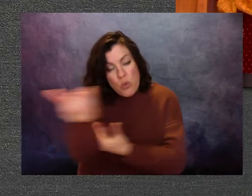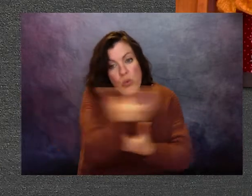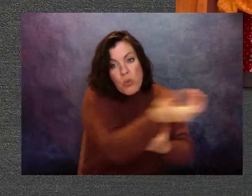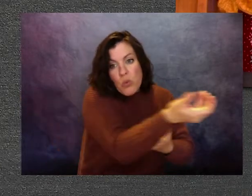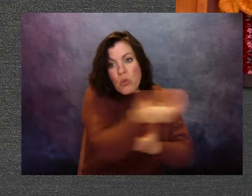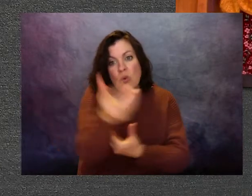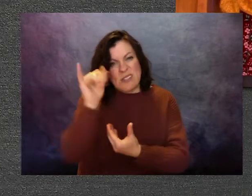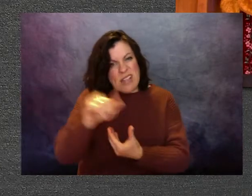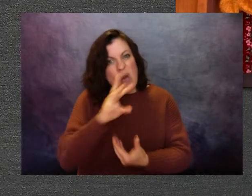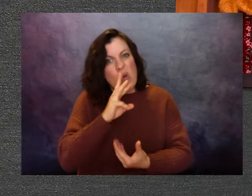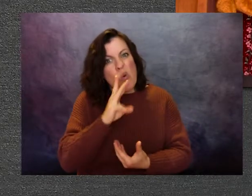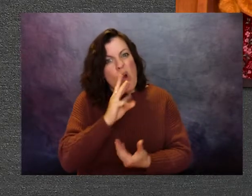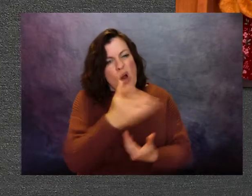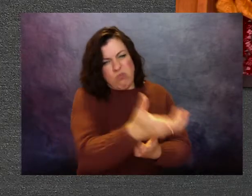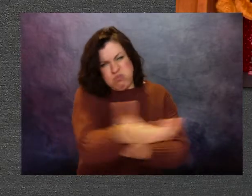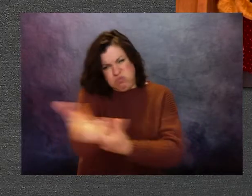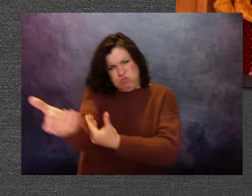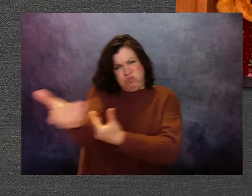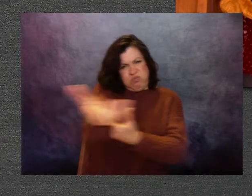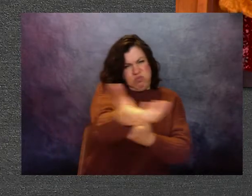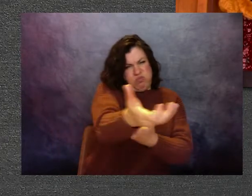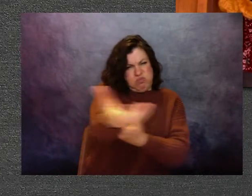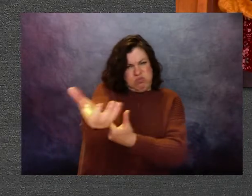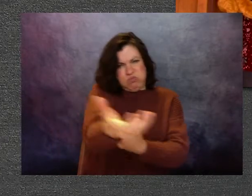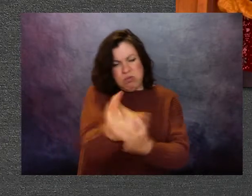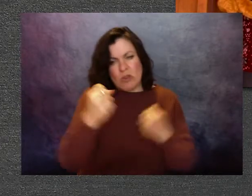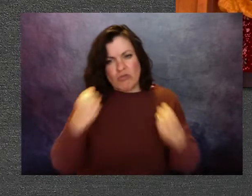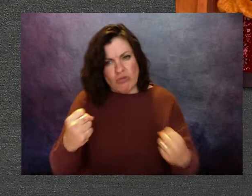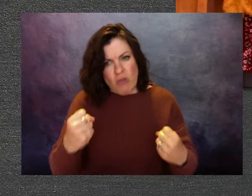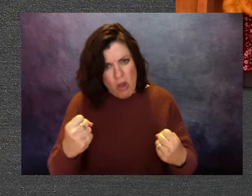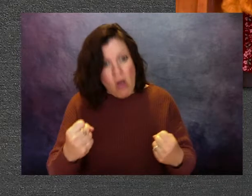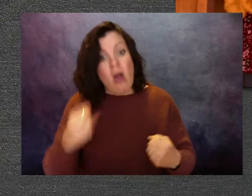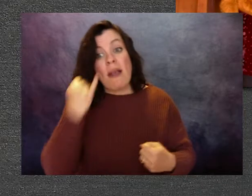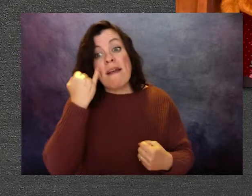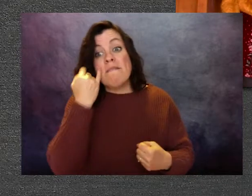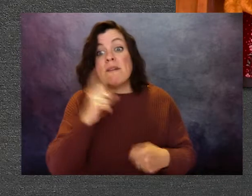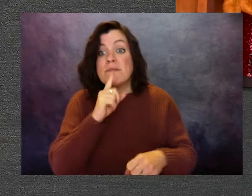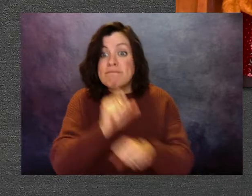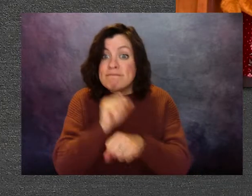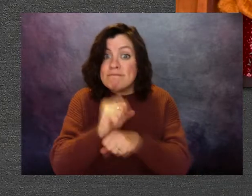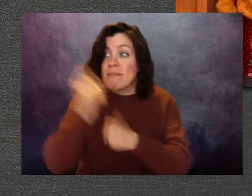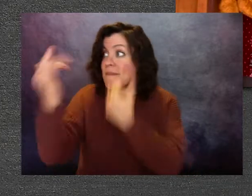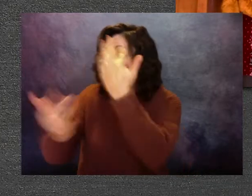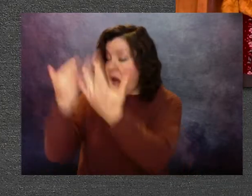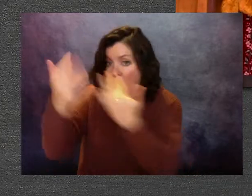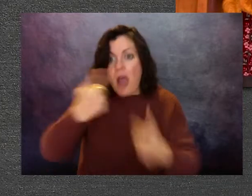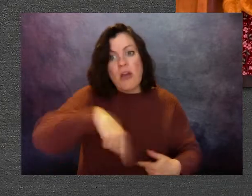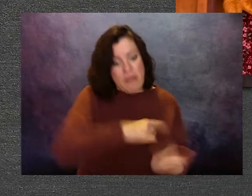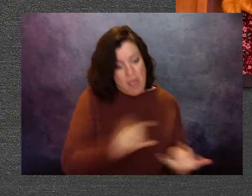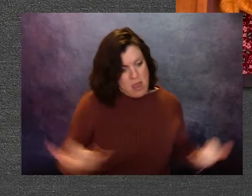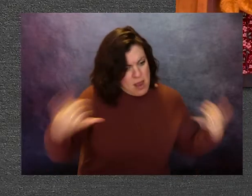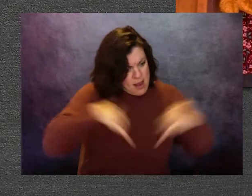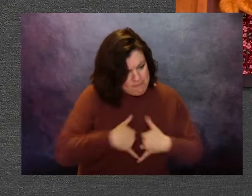they come to our house. They help us. If there's a fire, they help put it out. They help protect us. Right?